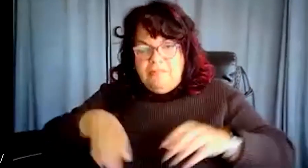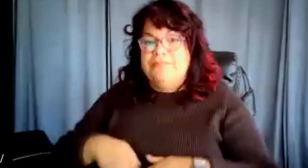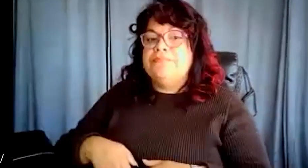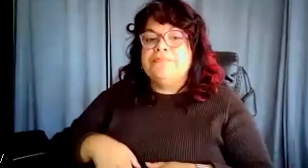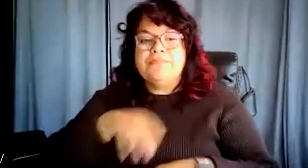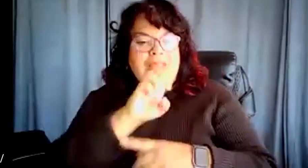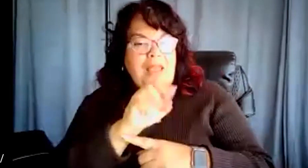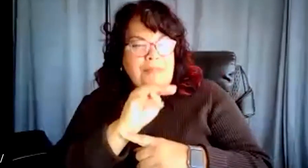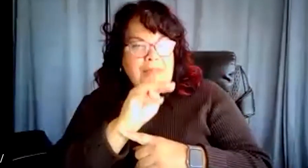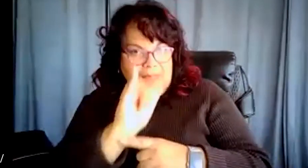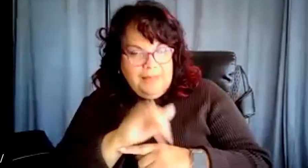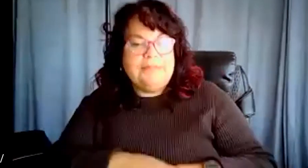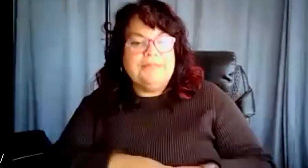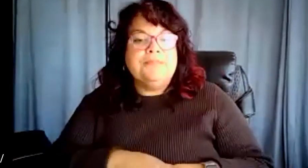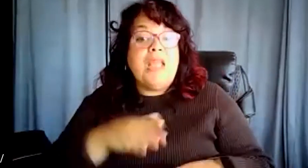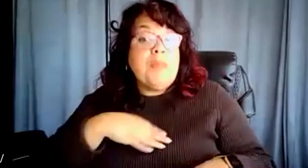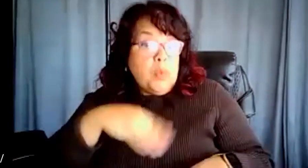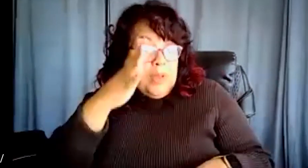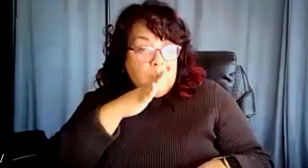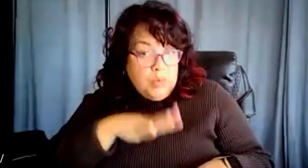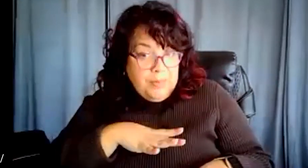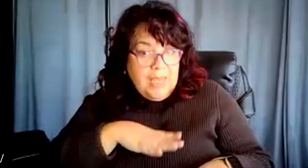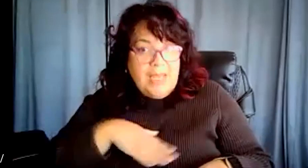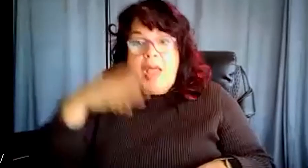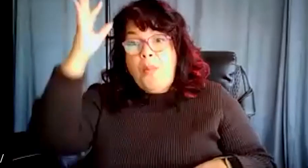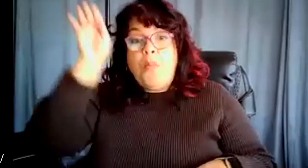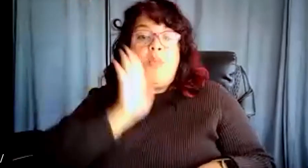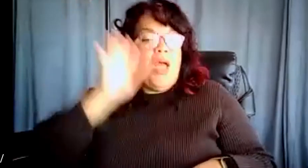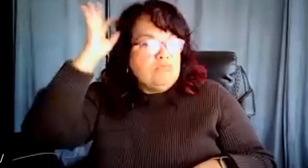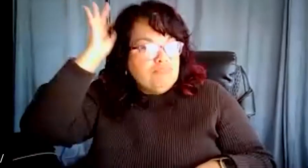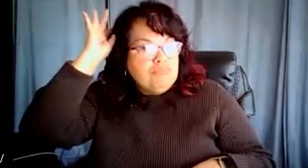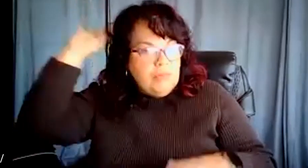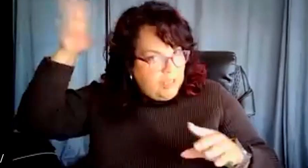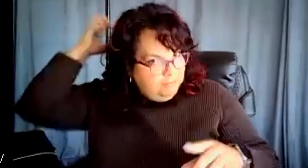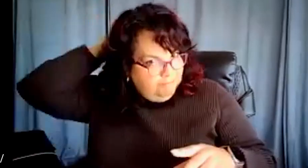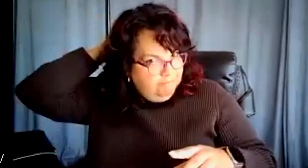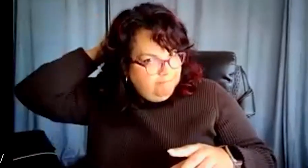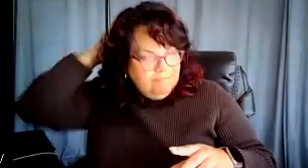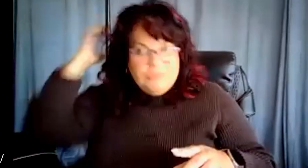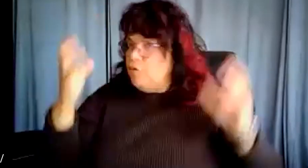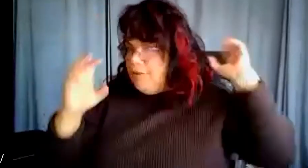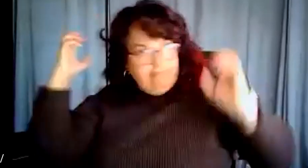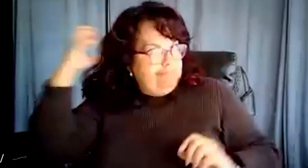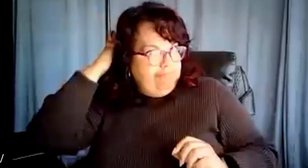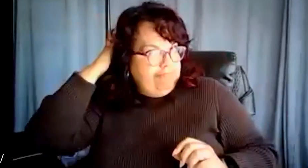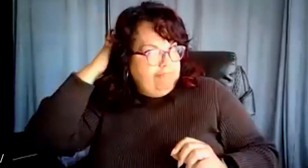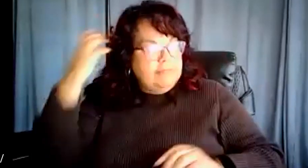I will describe myself. I am a White woman. I have brown hair, which is folded in a bun to the side.